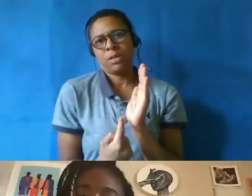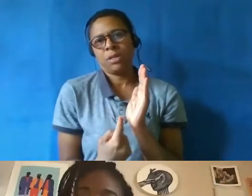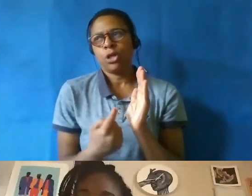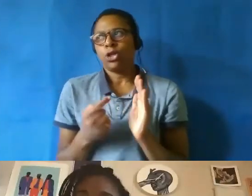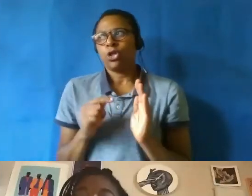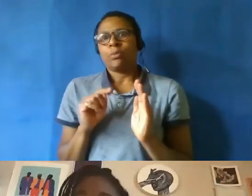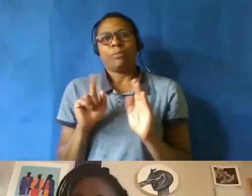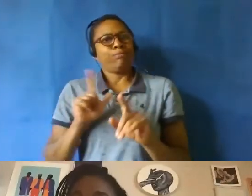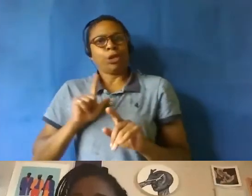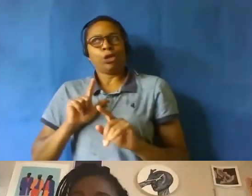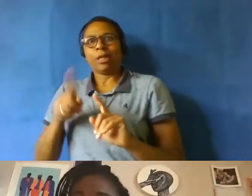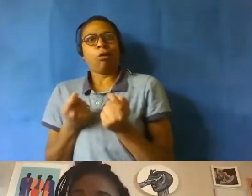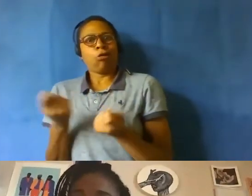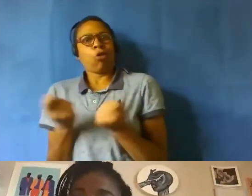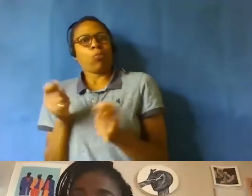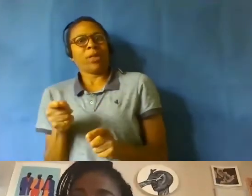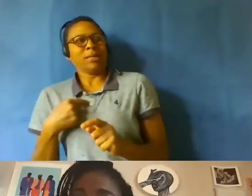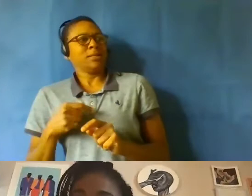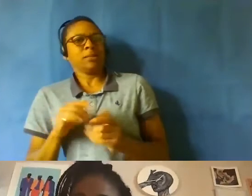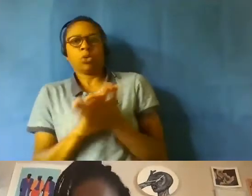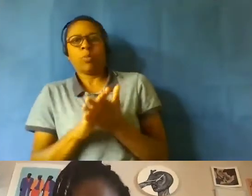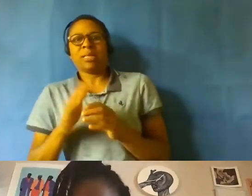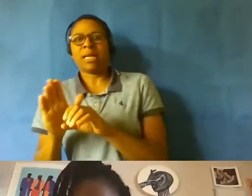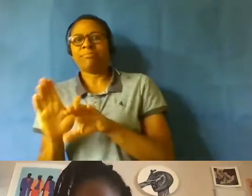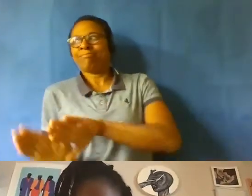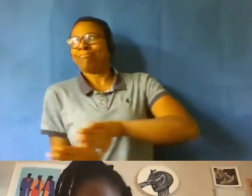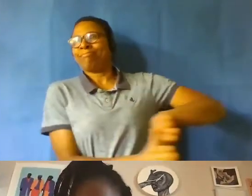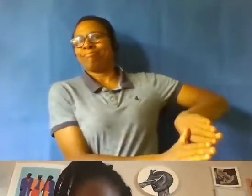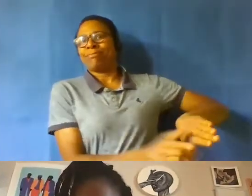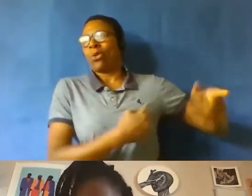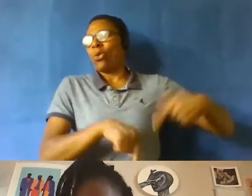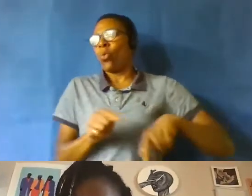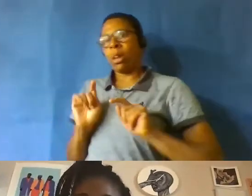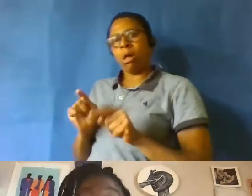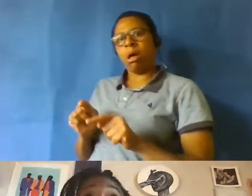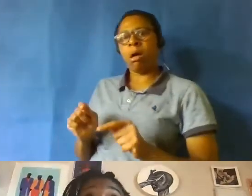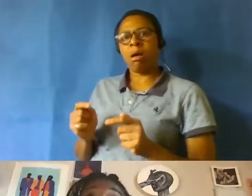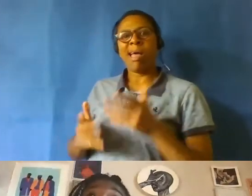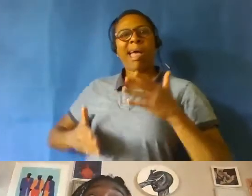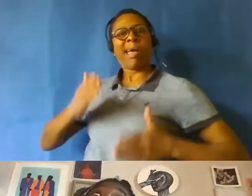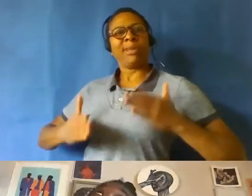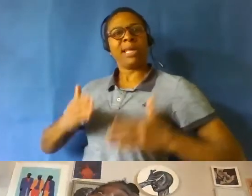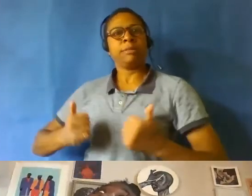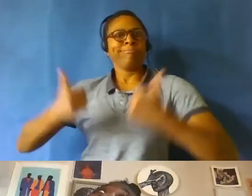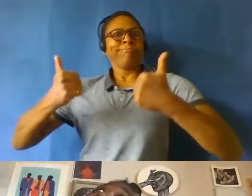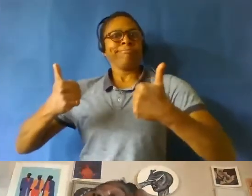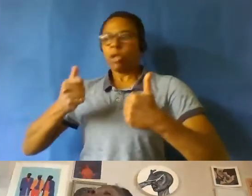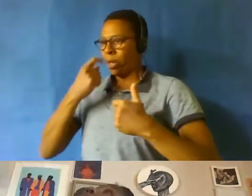because it's because it's a whole it opens up a whole stream of other forms